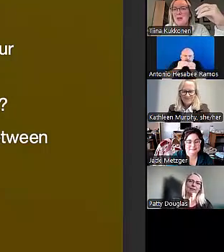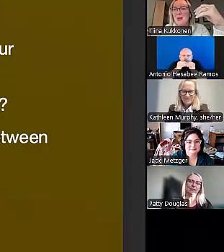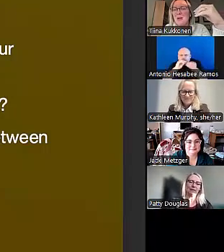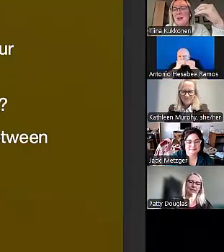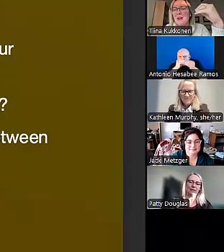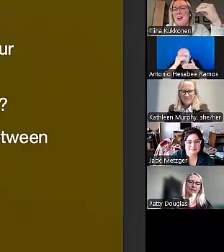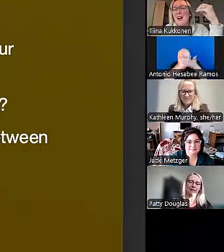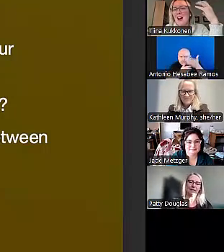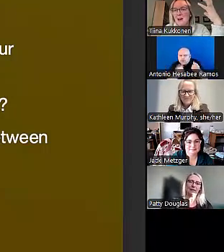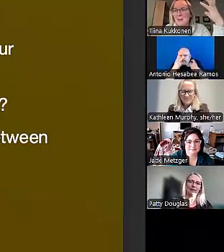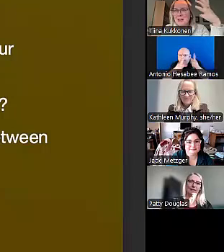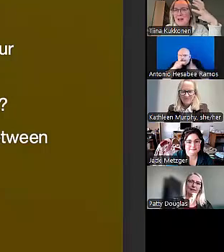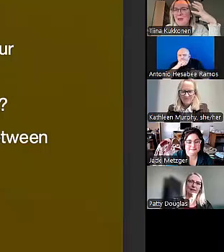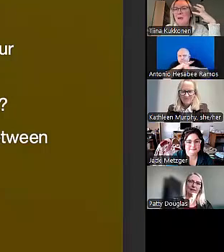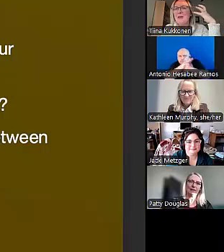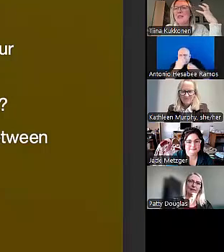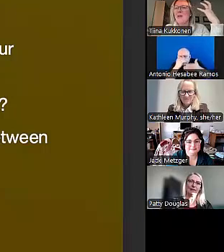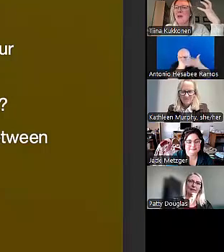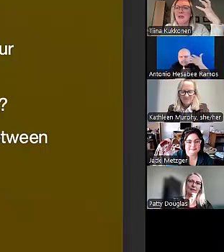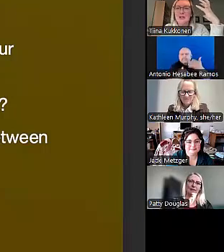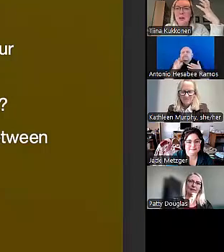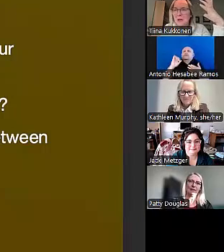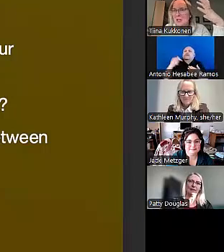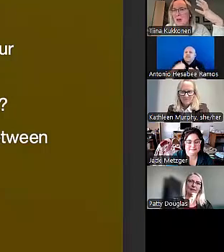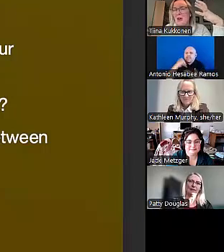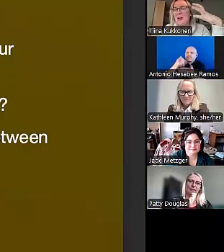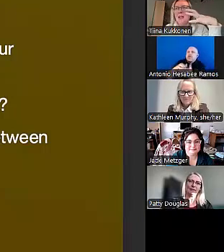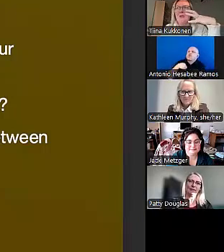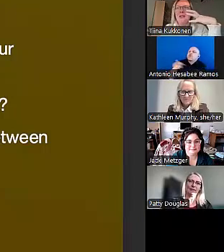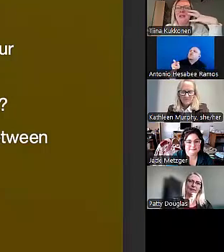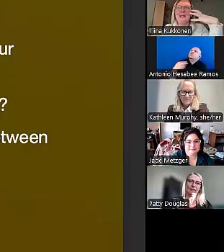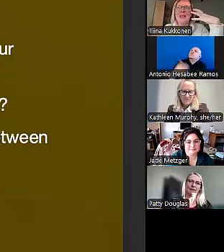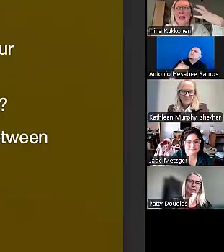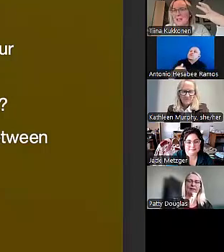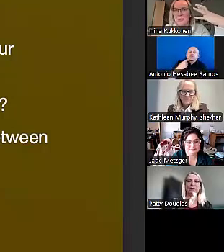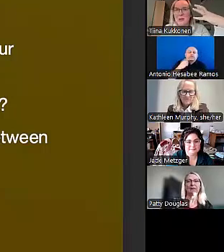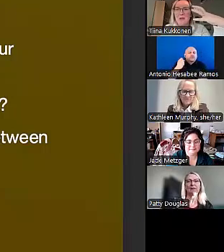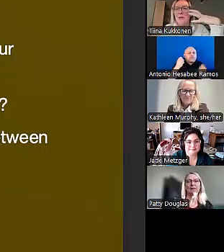work where I was kind of the one saying, "Well, there's so much in art that we can't observe,